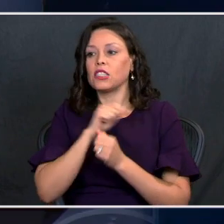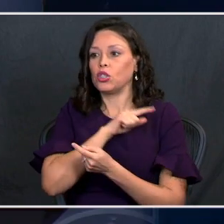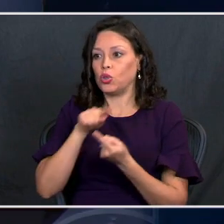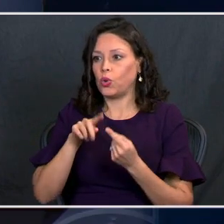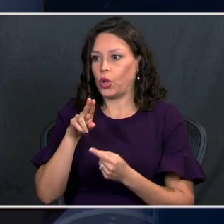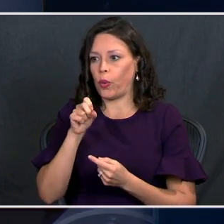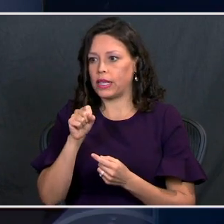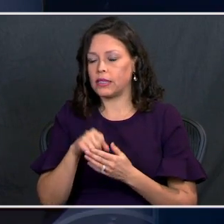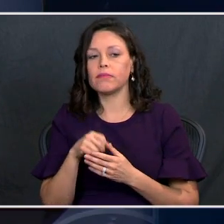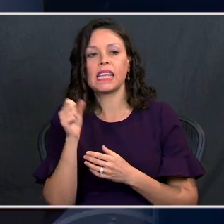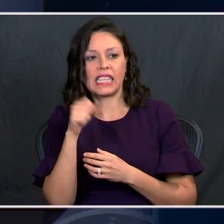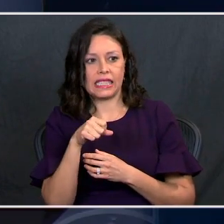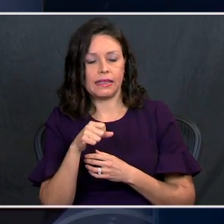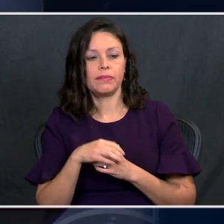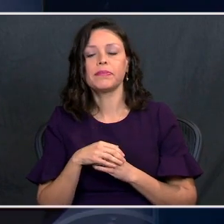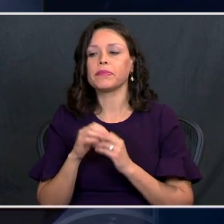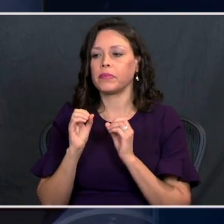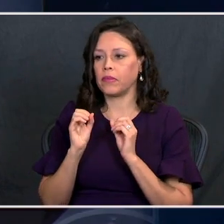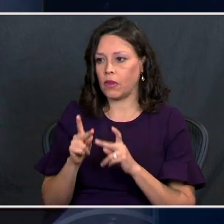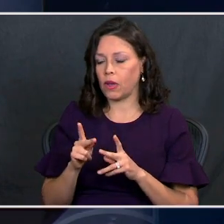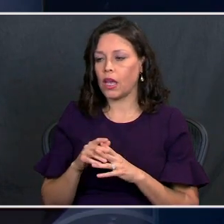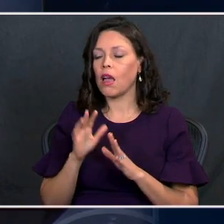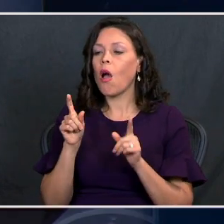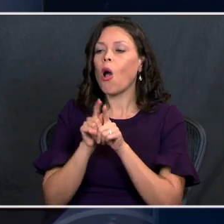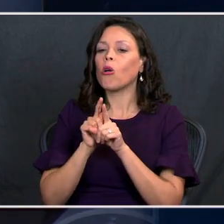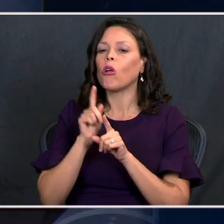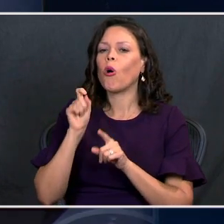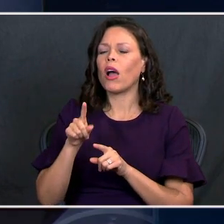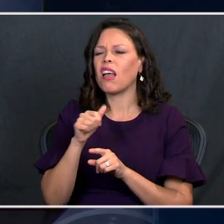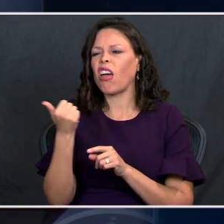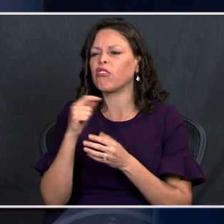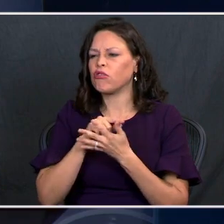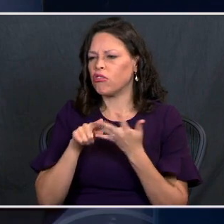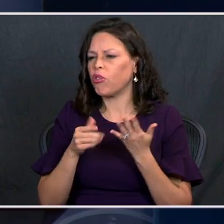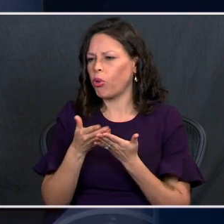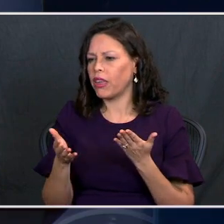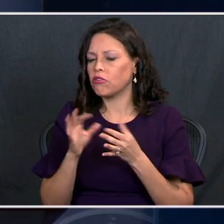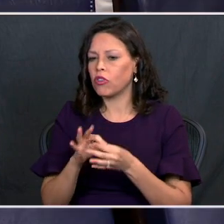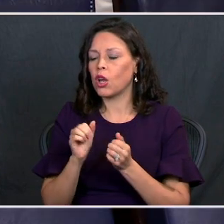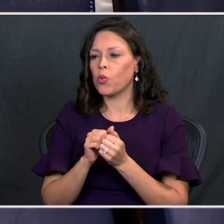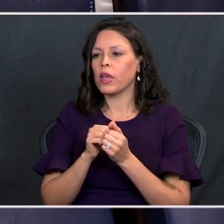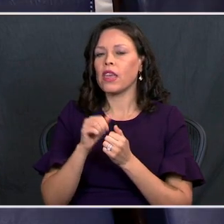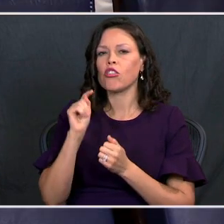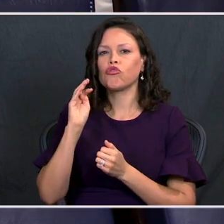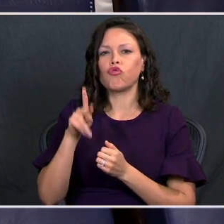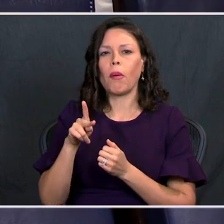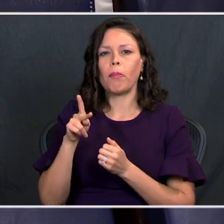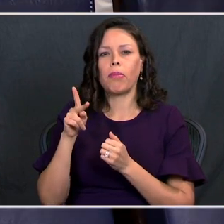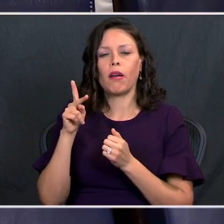The Press: Regardless of citizenship. Ms. Psaki: Yes. The Press: Okay, great. I also want to ask a couple of things that the Trump administration did in the final stages